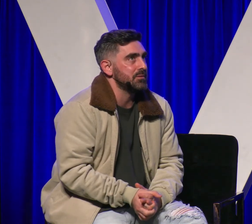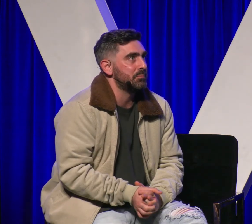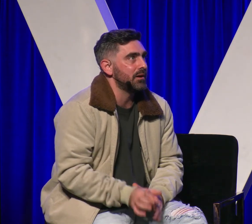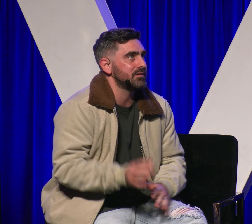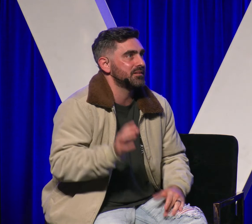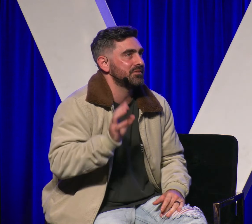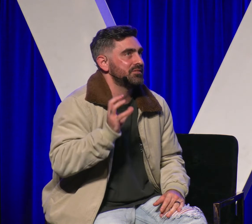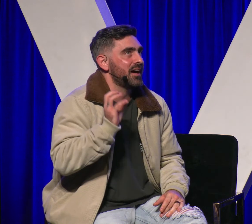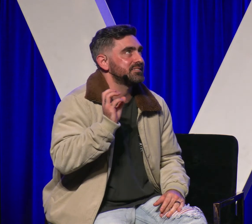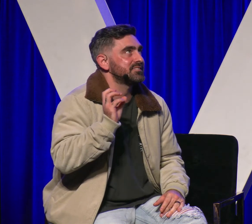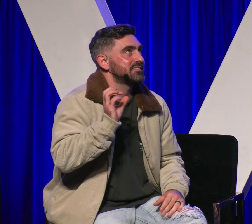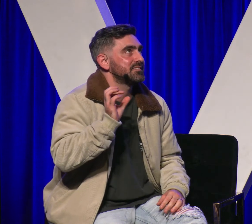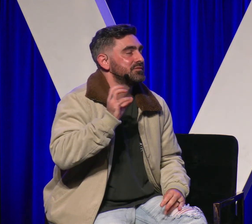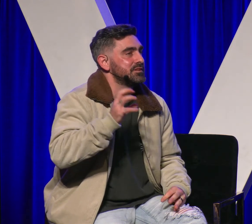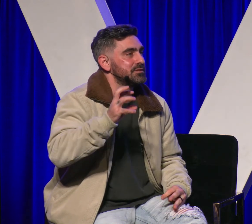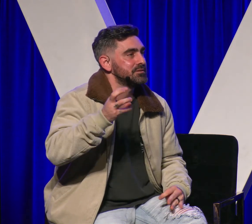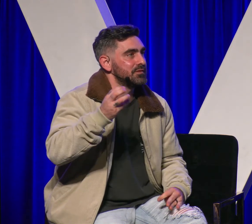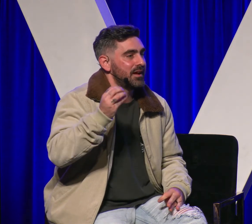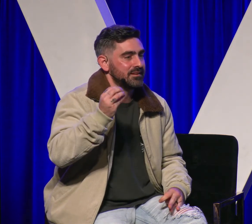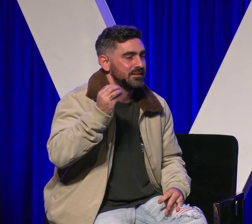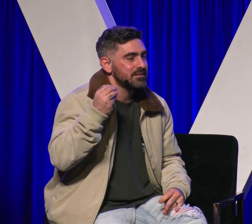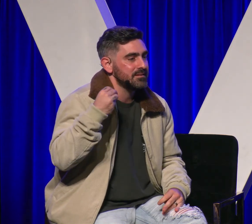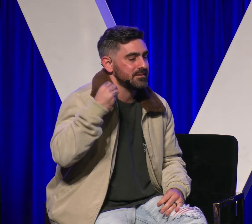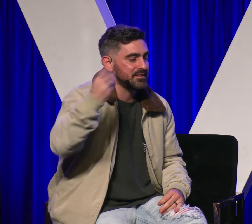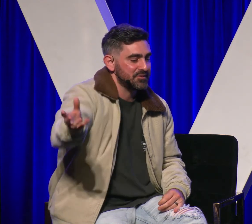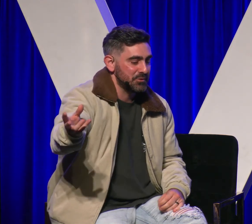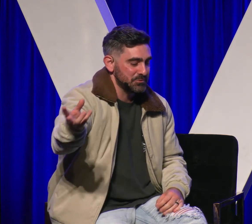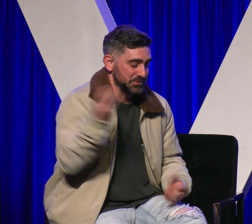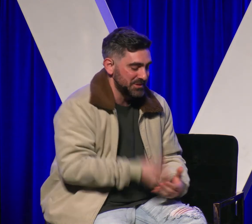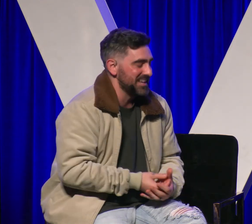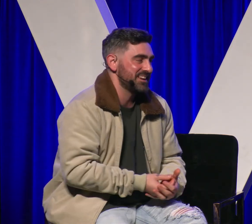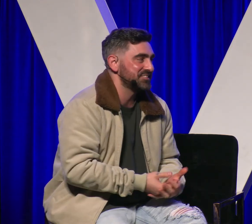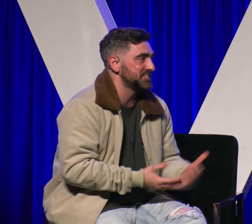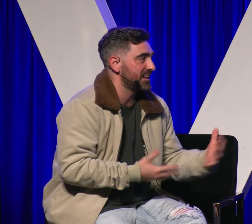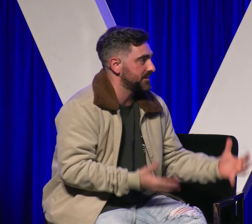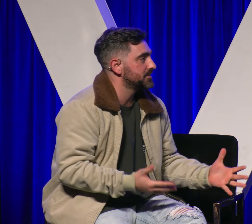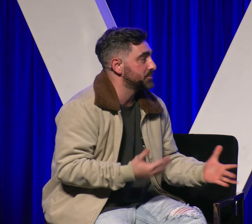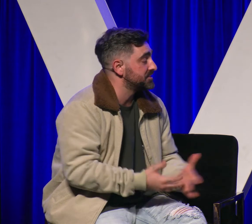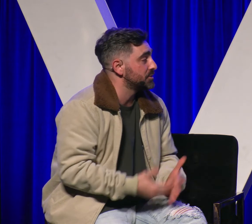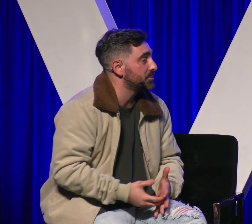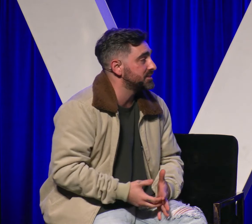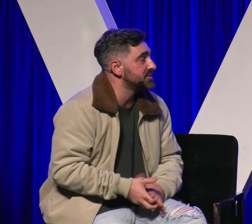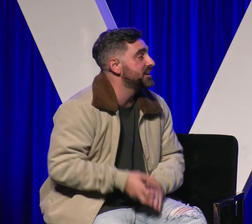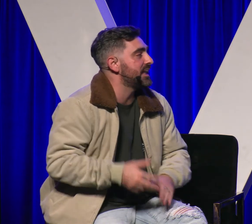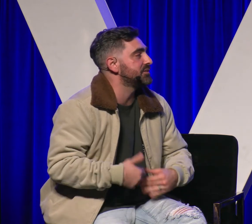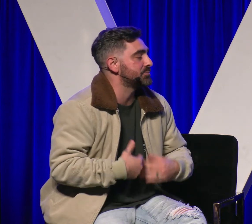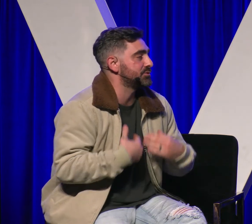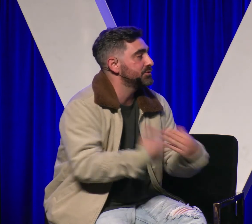But that fear is like the external looking at us, like we're still hobbyists and having to prove